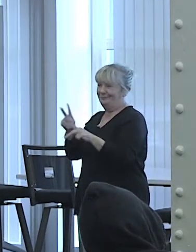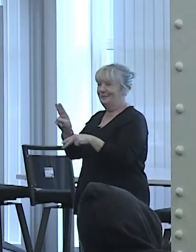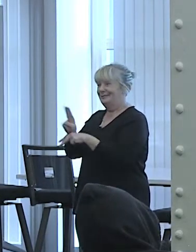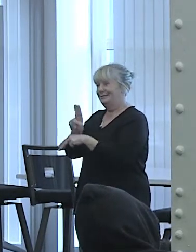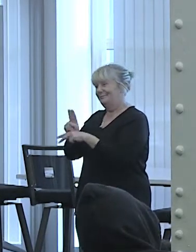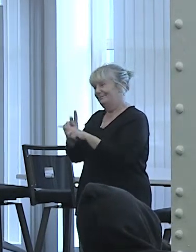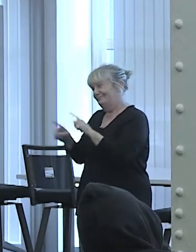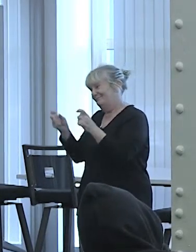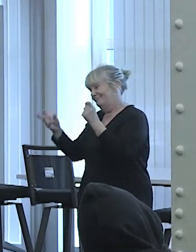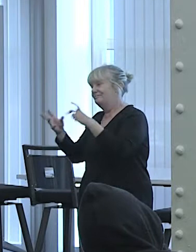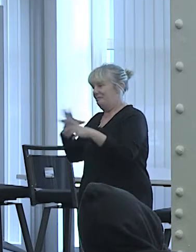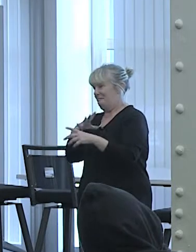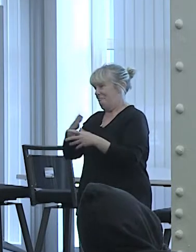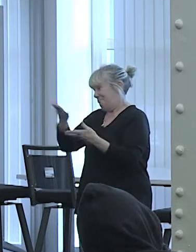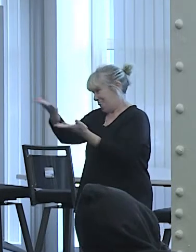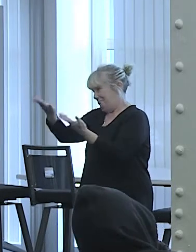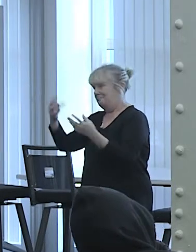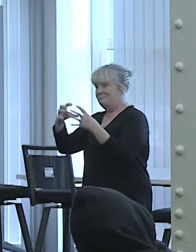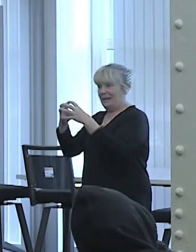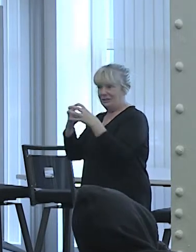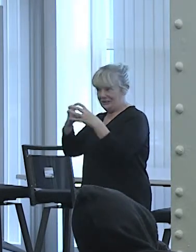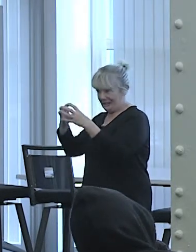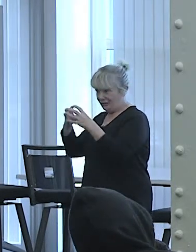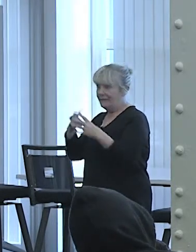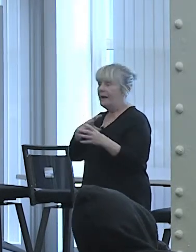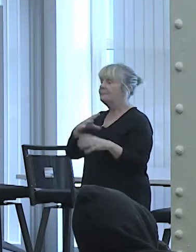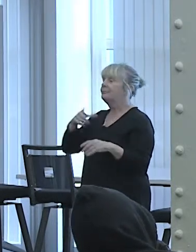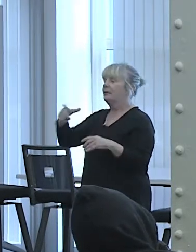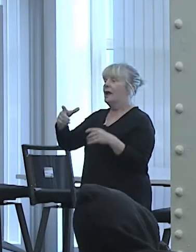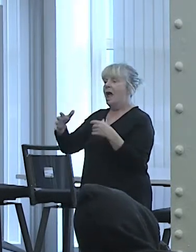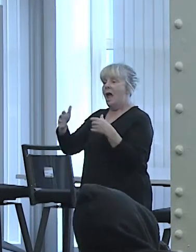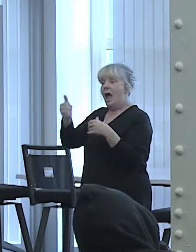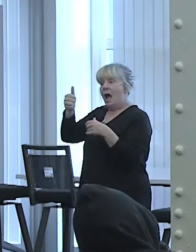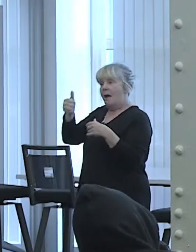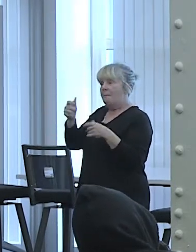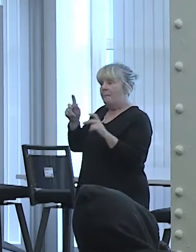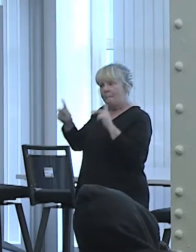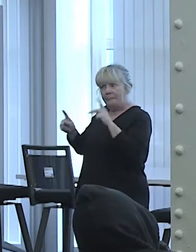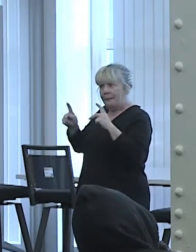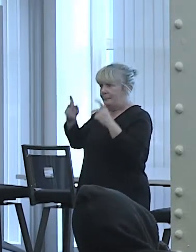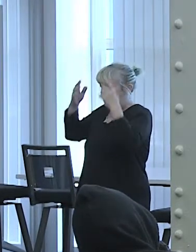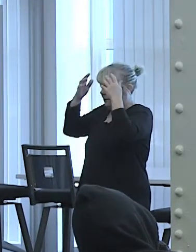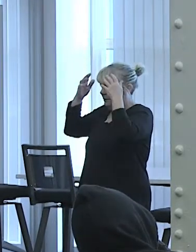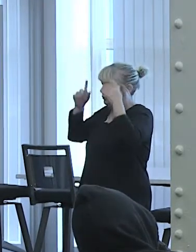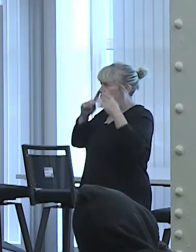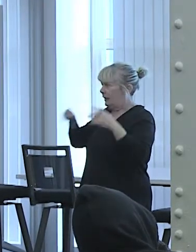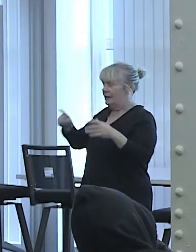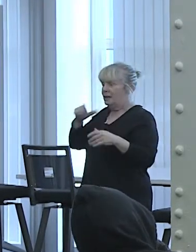appear to be progressive but don't actually have any on the ground understanding of what intersectionality means.